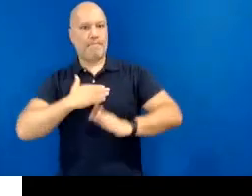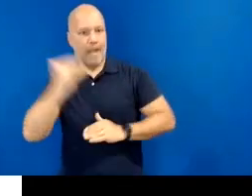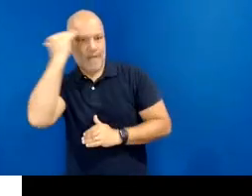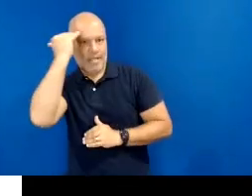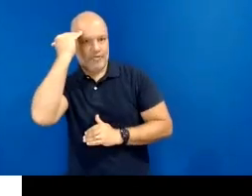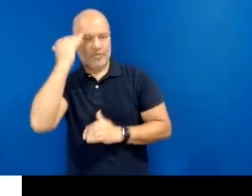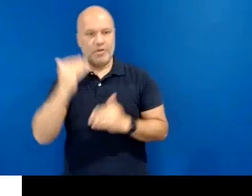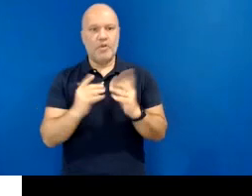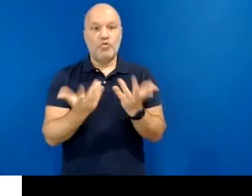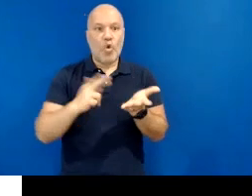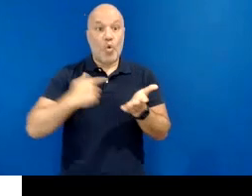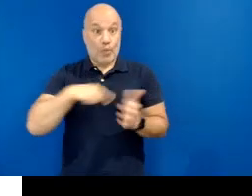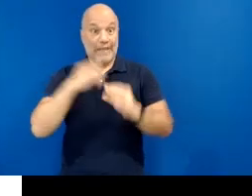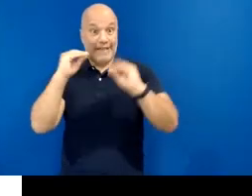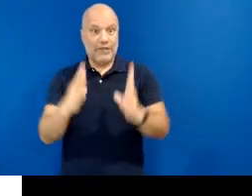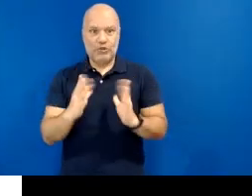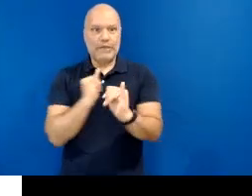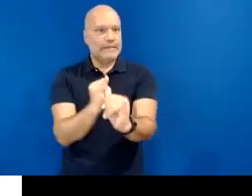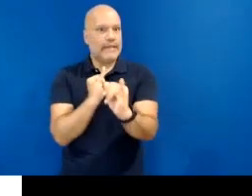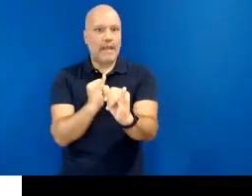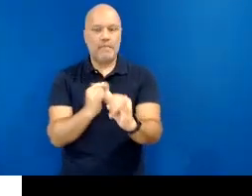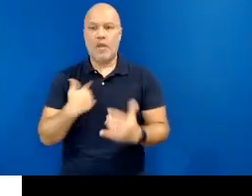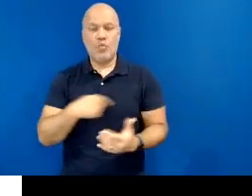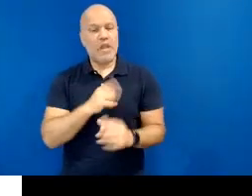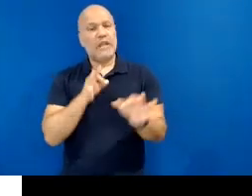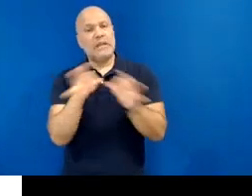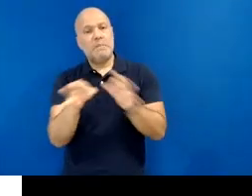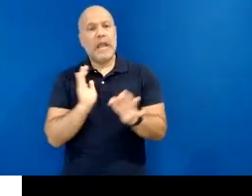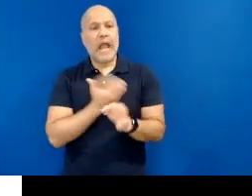Of course, we talk about our content, we try to talk about that objectively,